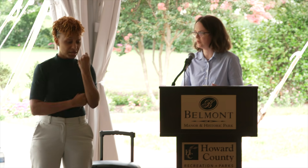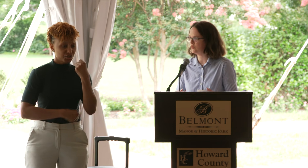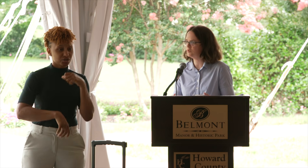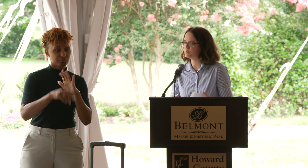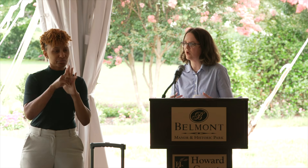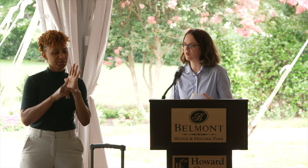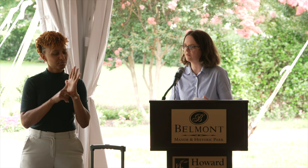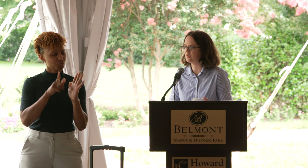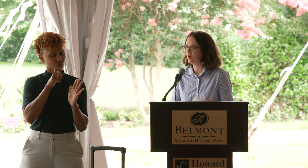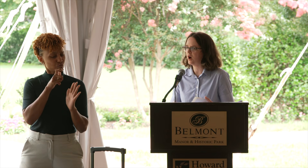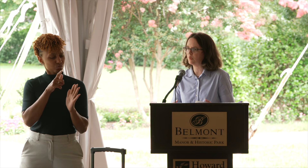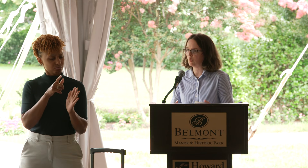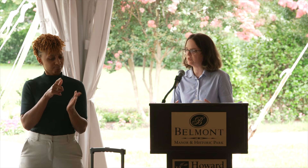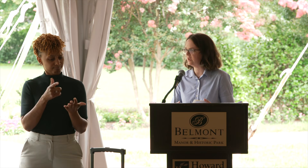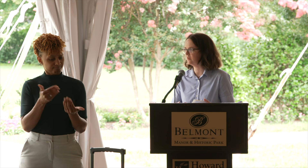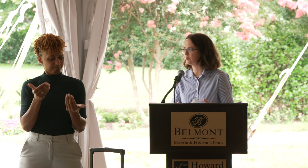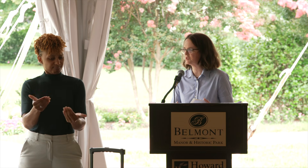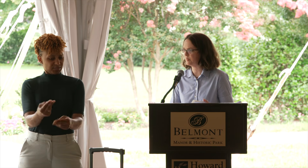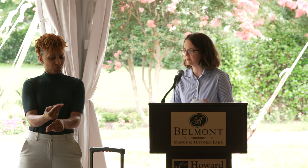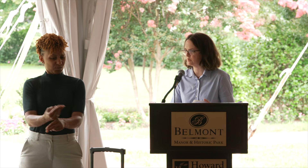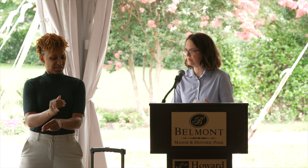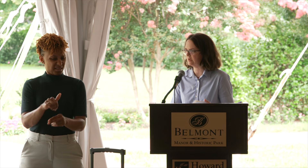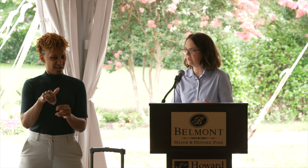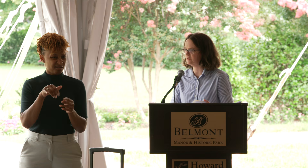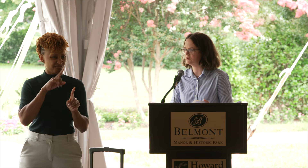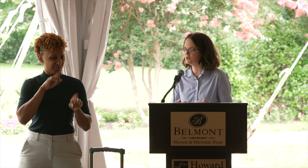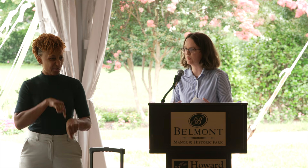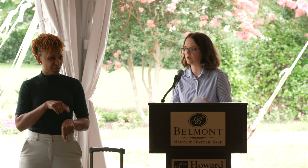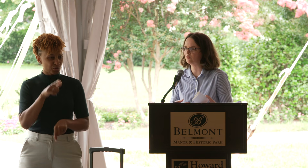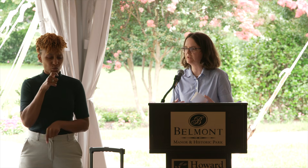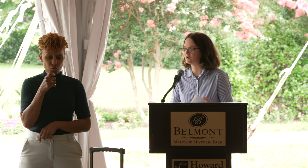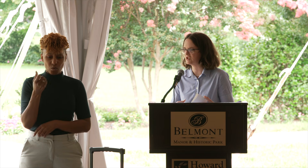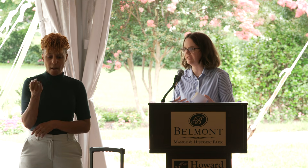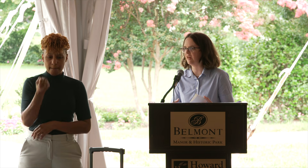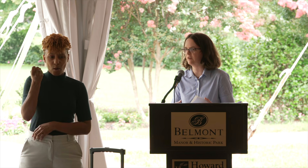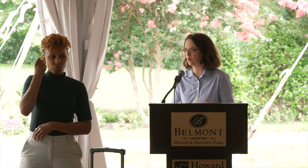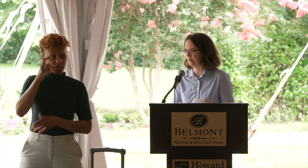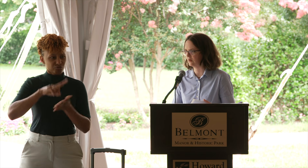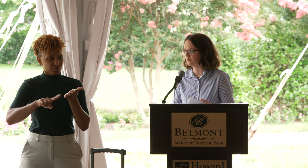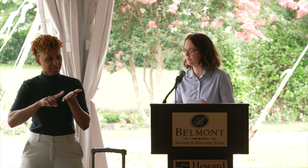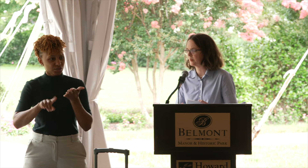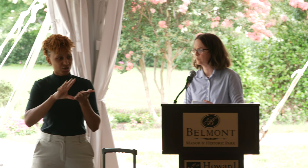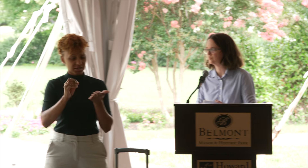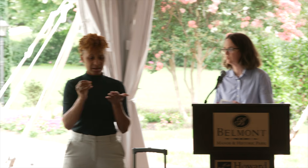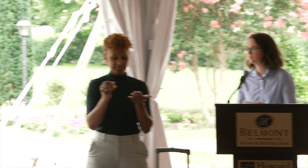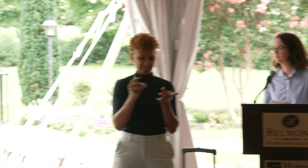and who is part of upholding the responsibility to support research in an ethical manner? So it's